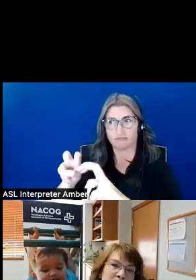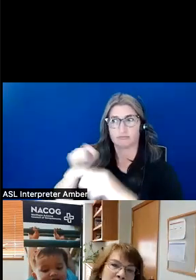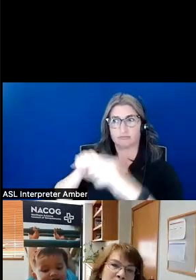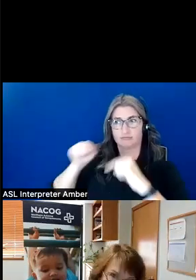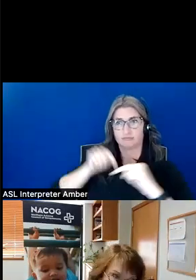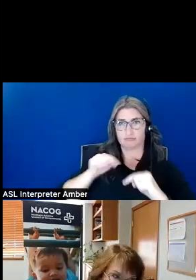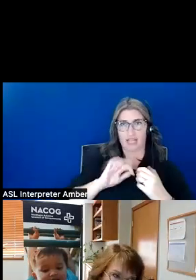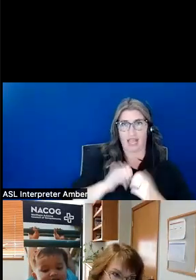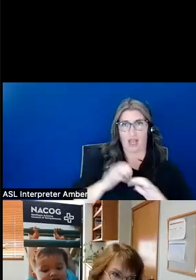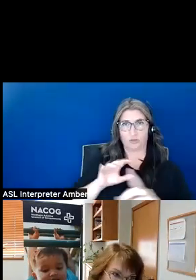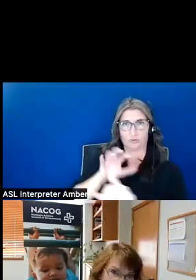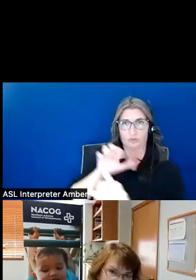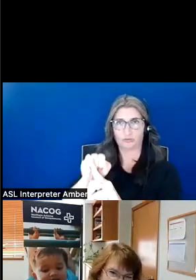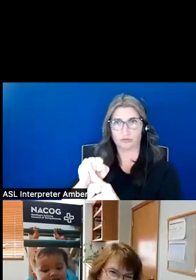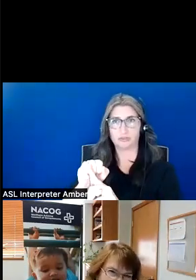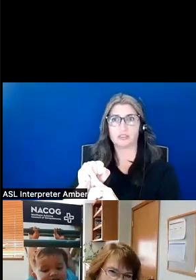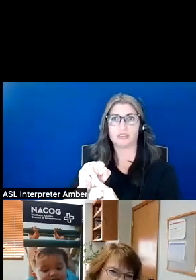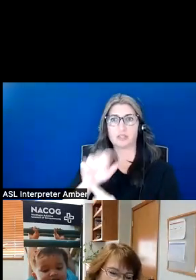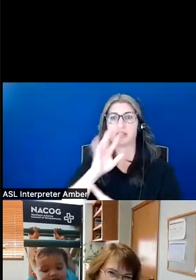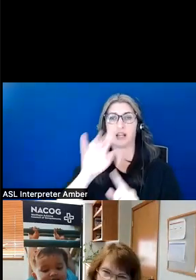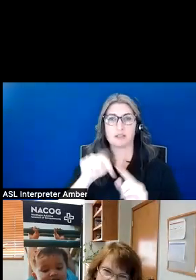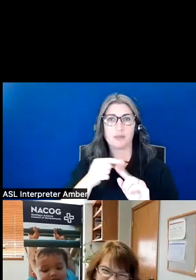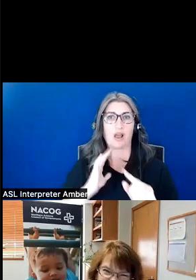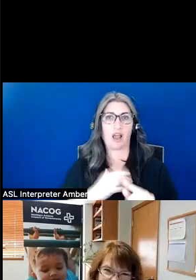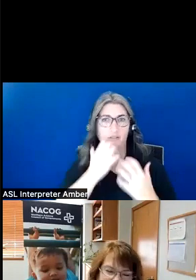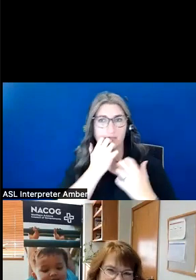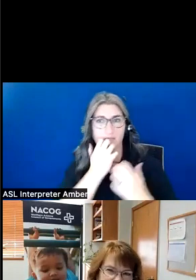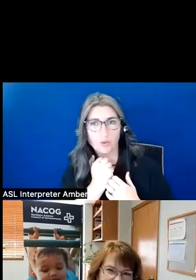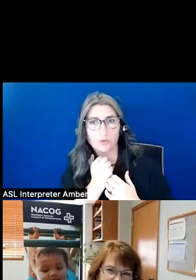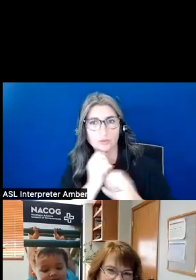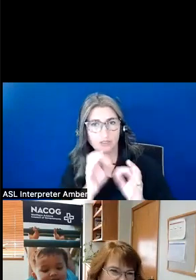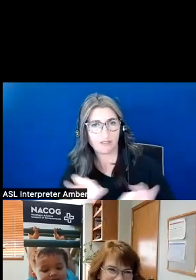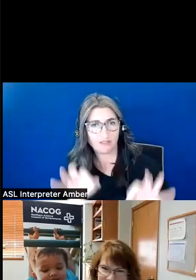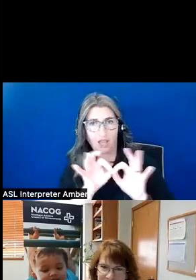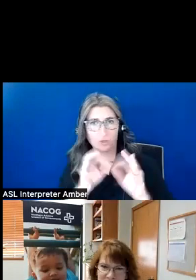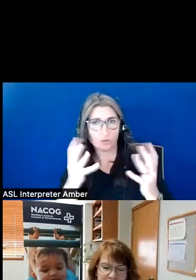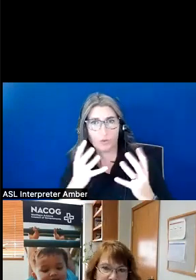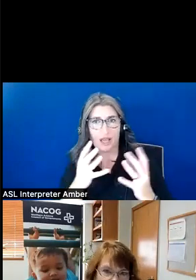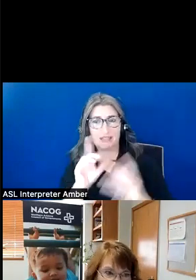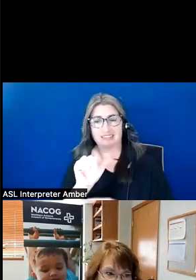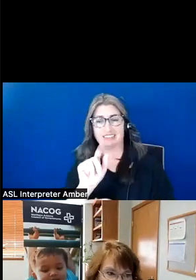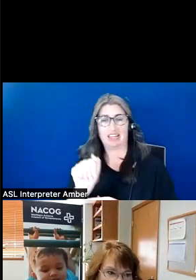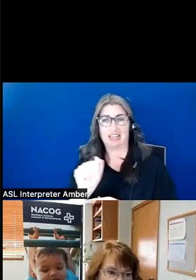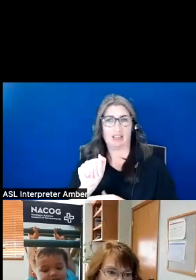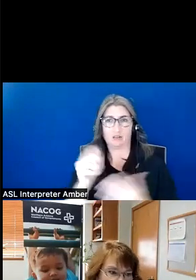We talked about our values. We talked about, do our values lead to anything? What data drives our values?